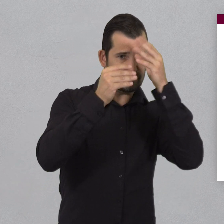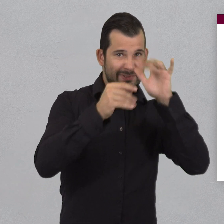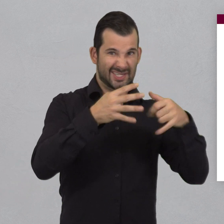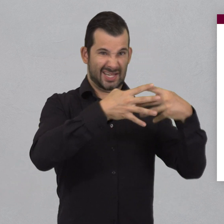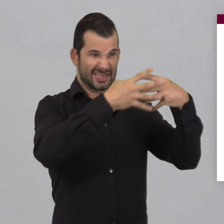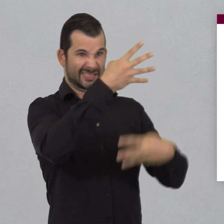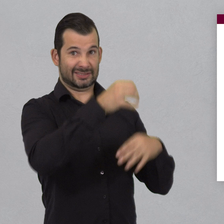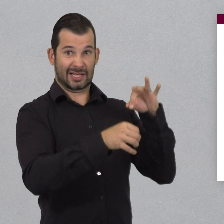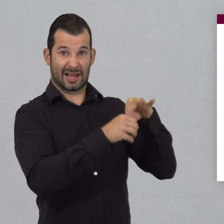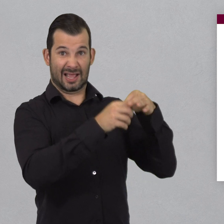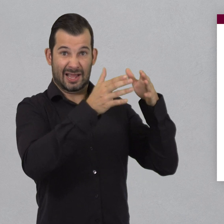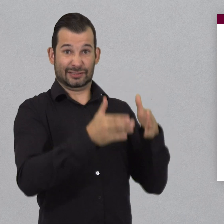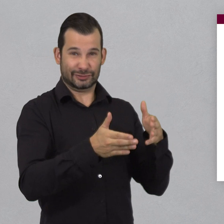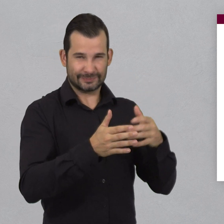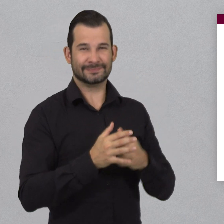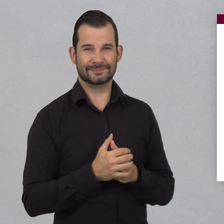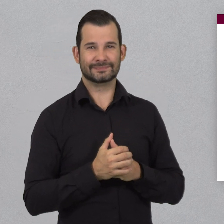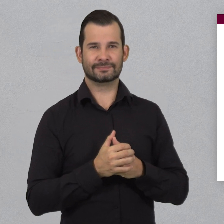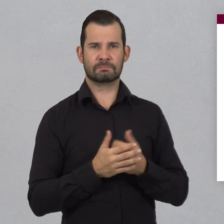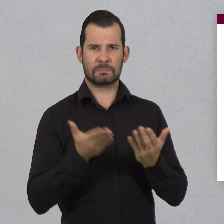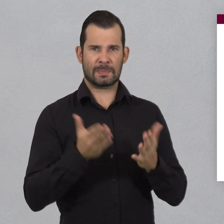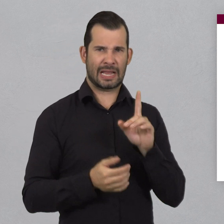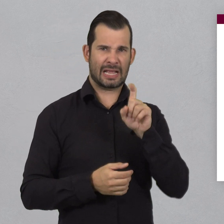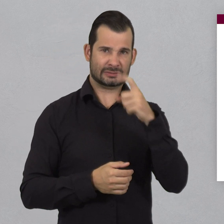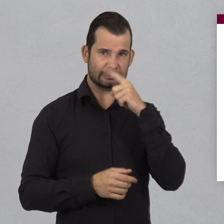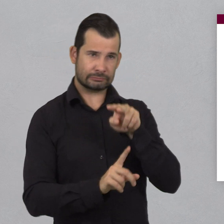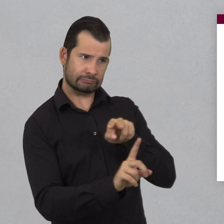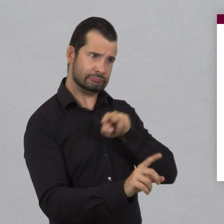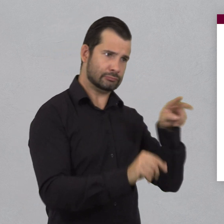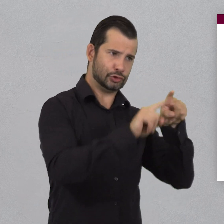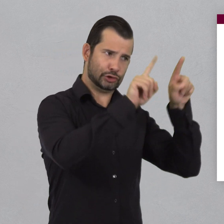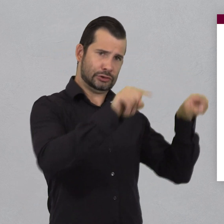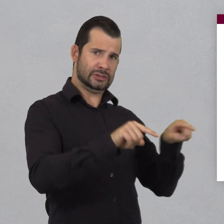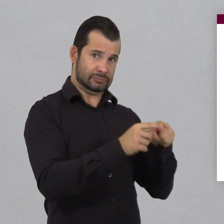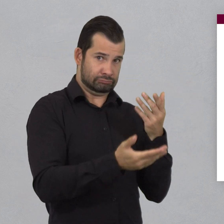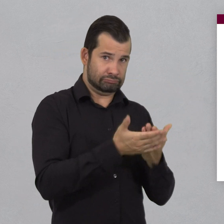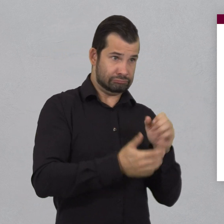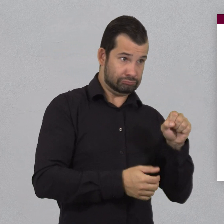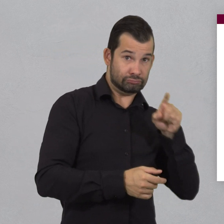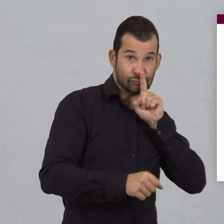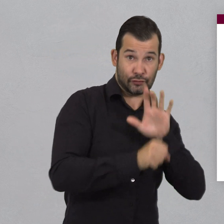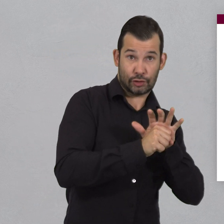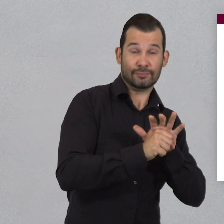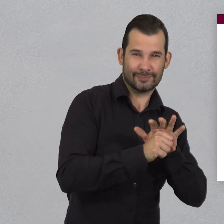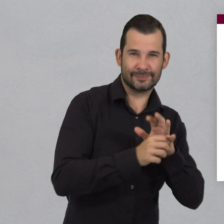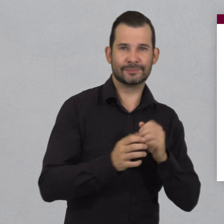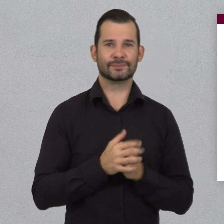your information on the list of electors. They may ask you to verify it on the computer screen.